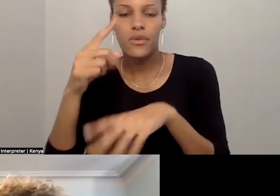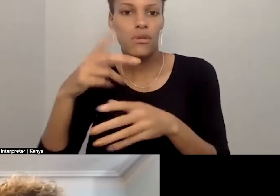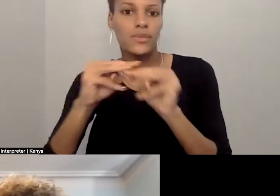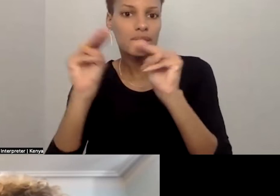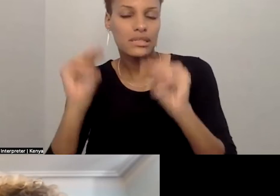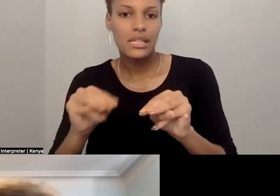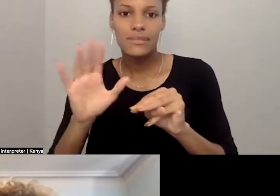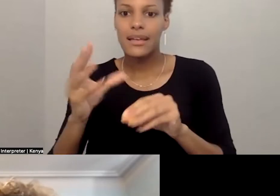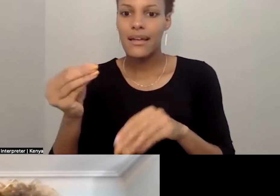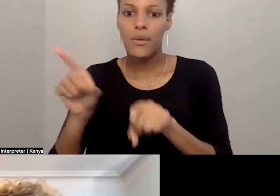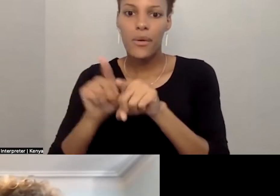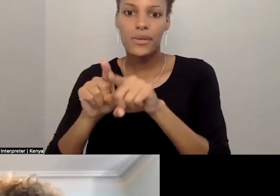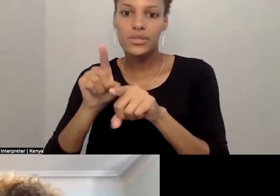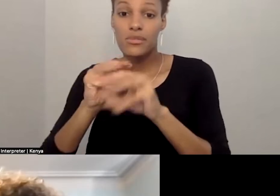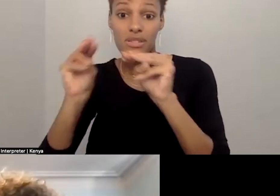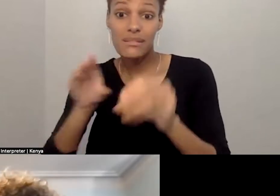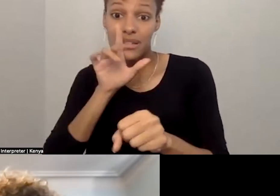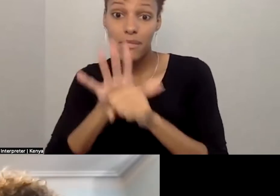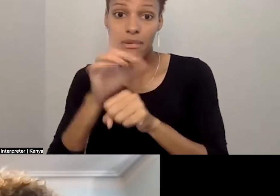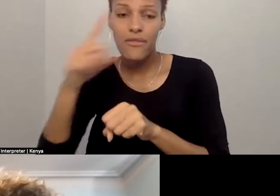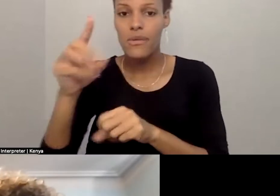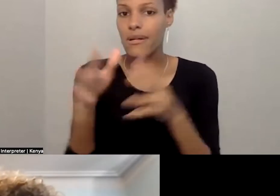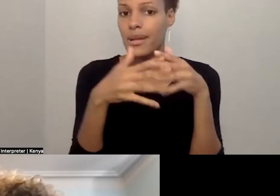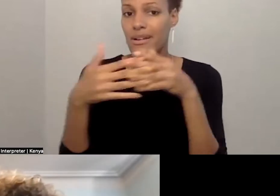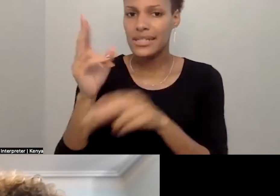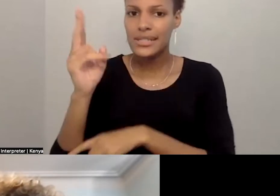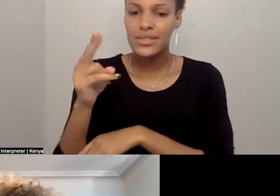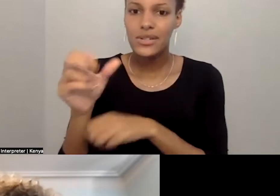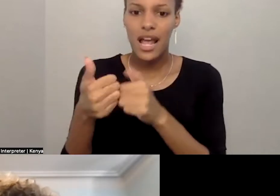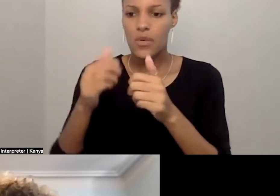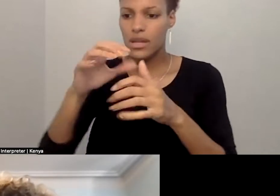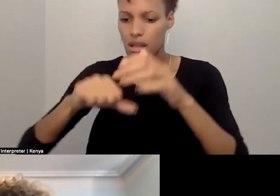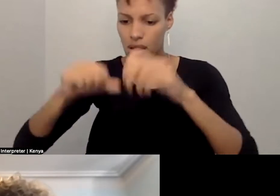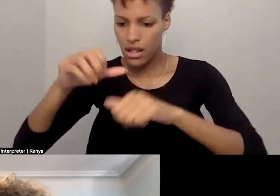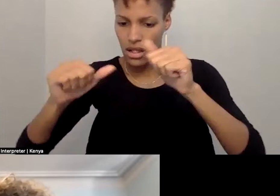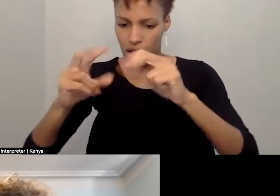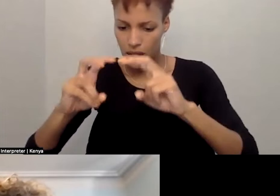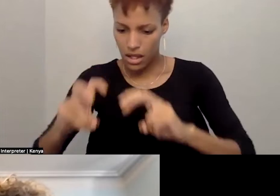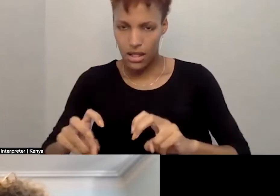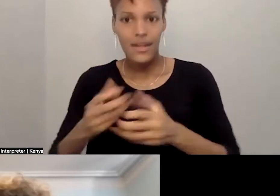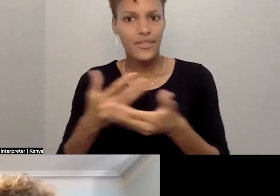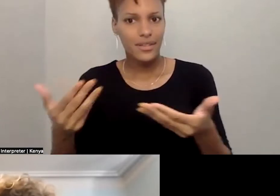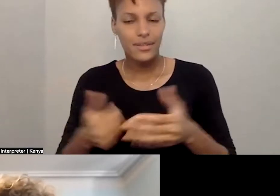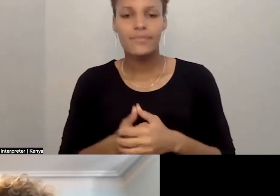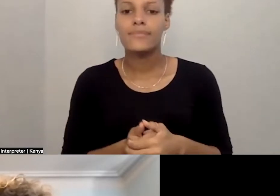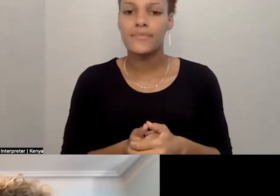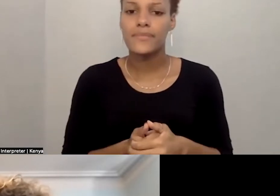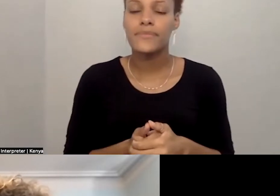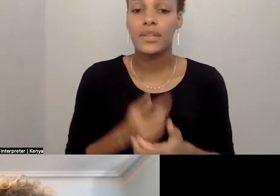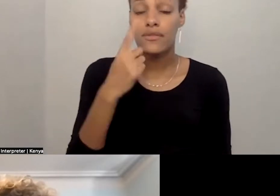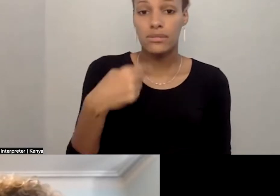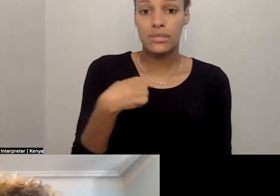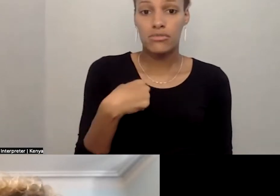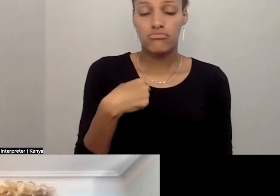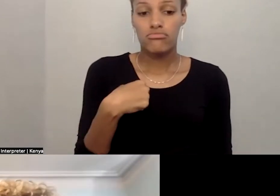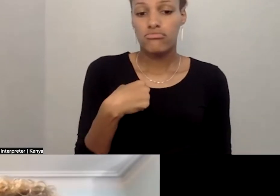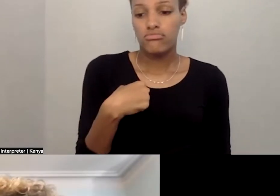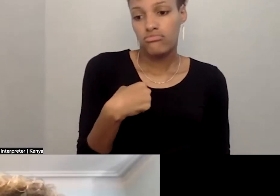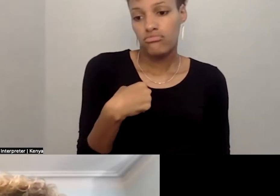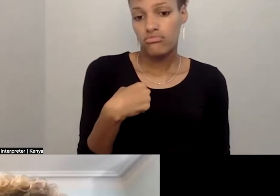to American history and how we unpack it, so for me, perhaps one of the ways to think about that,